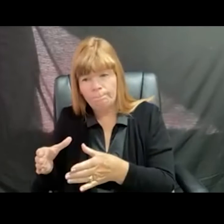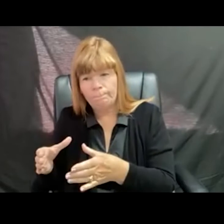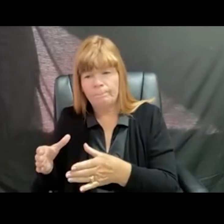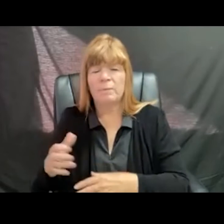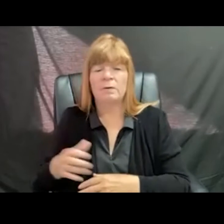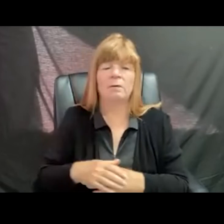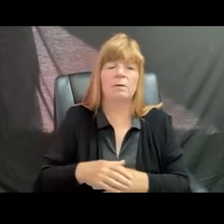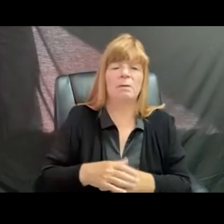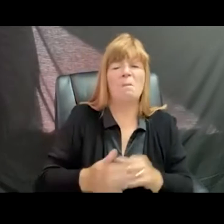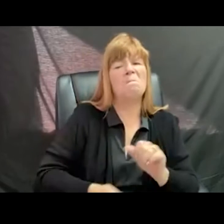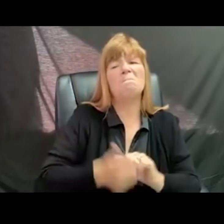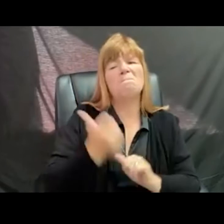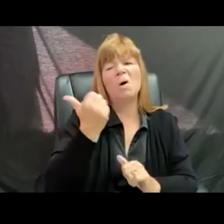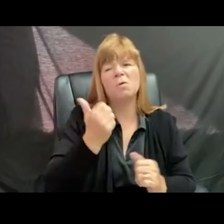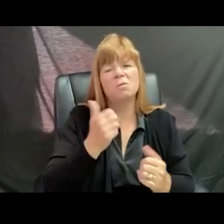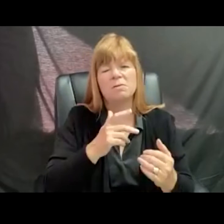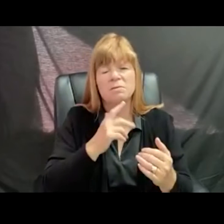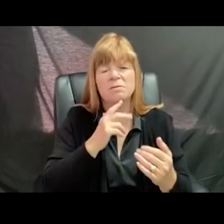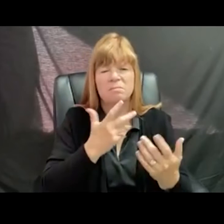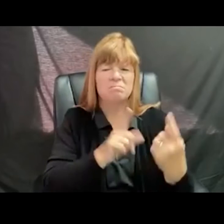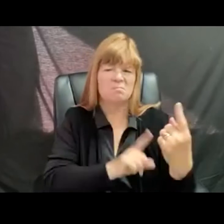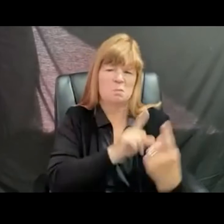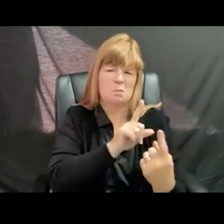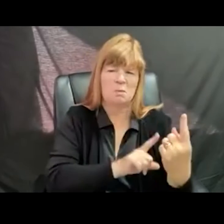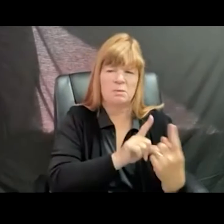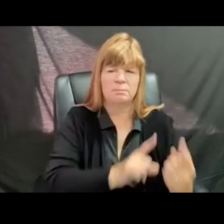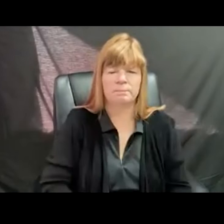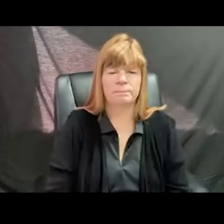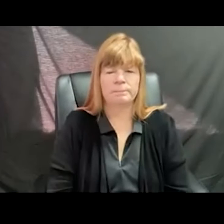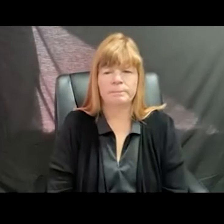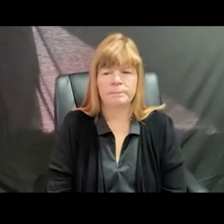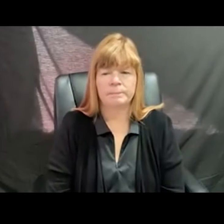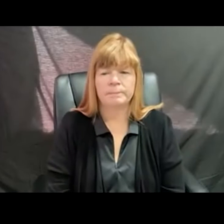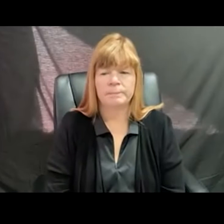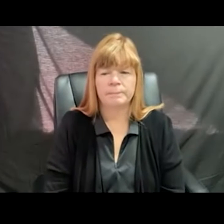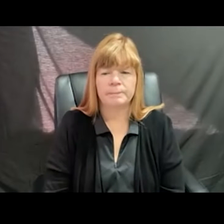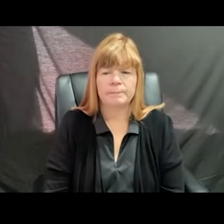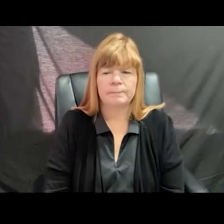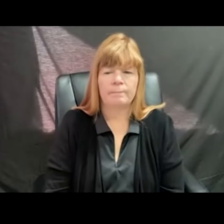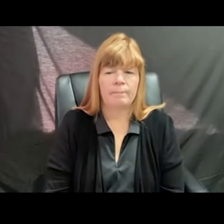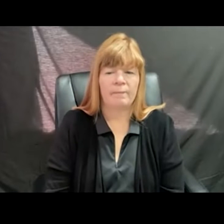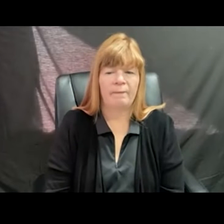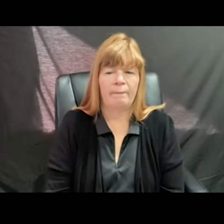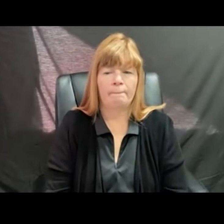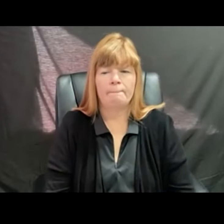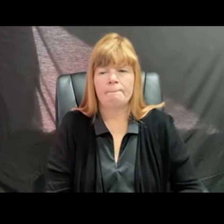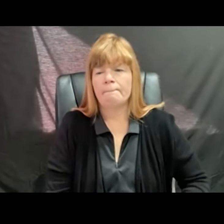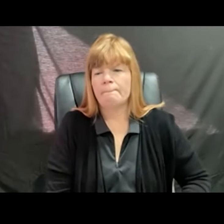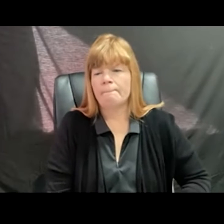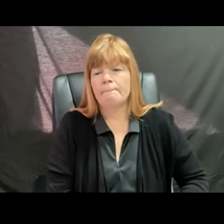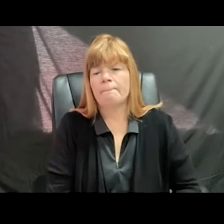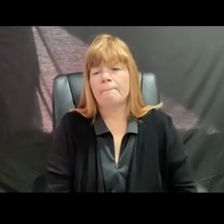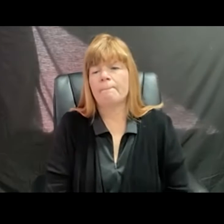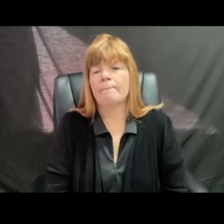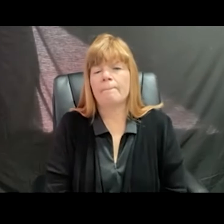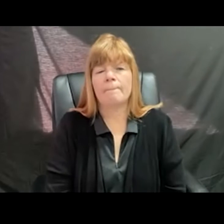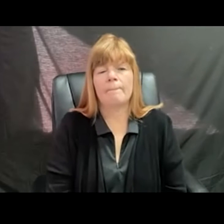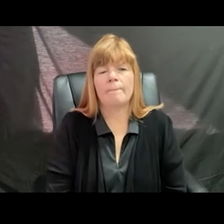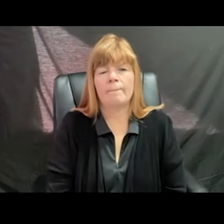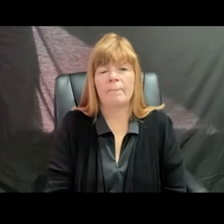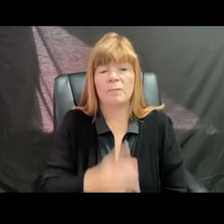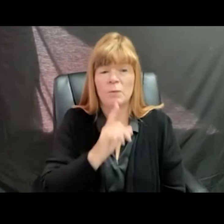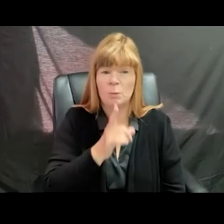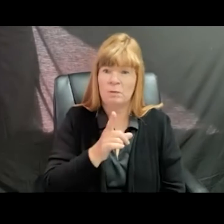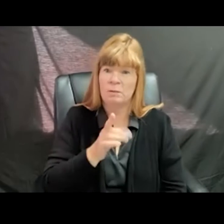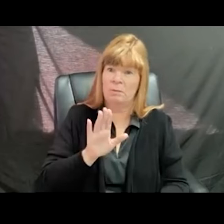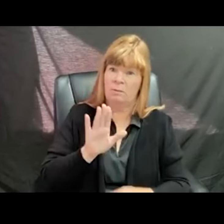most is done um one-on-one but the the actual services are supposed to be geared toward the